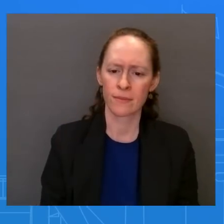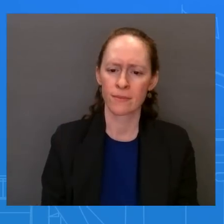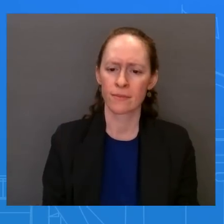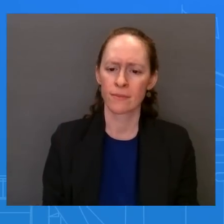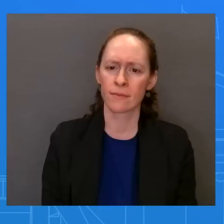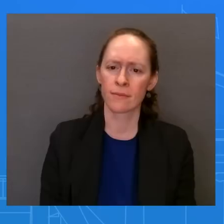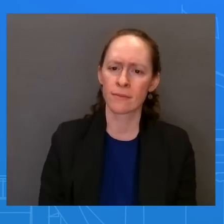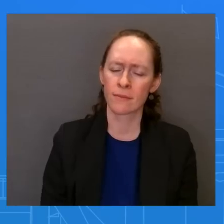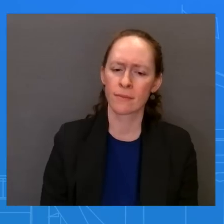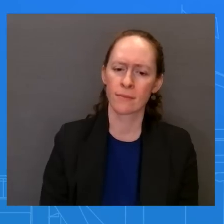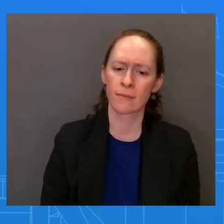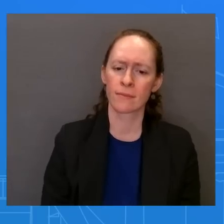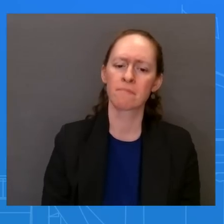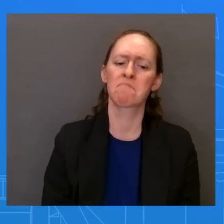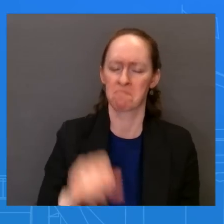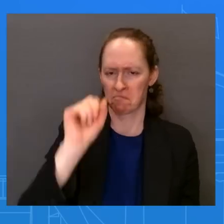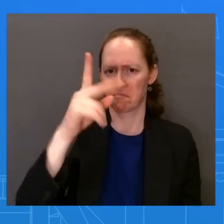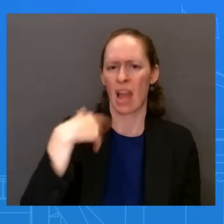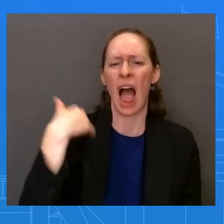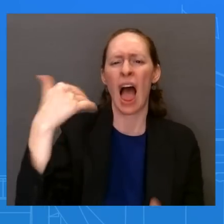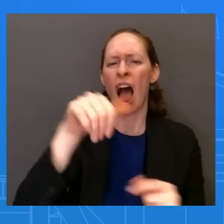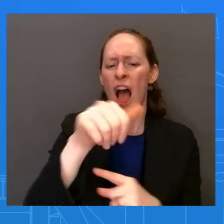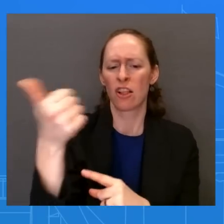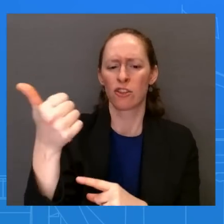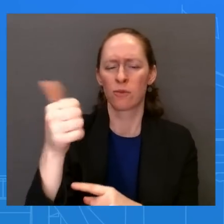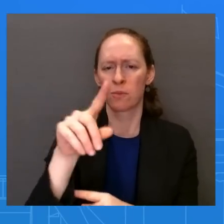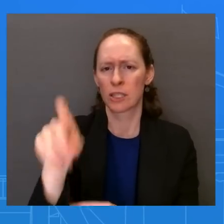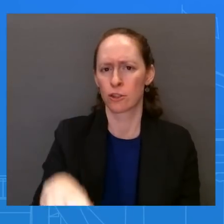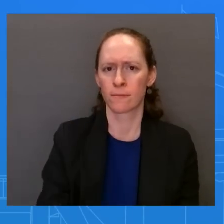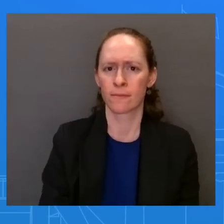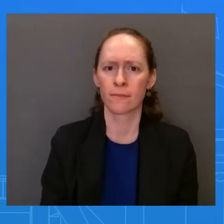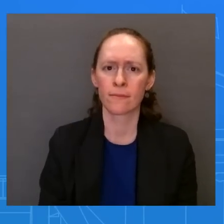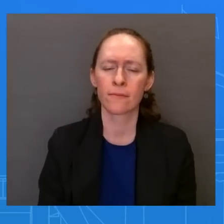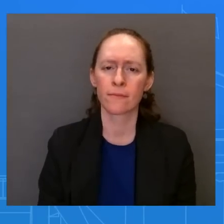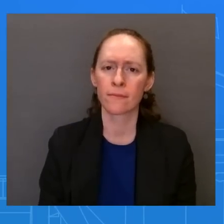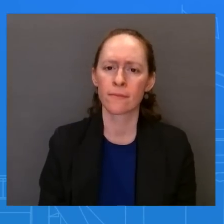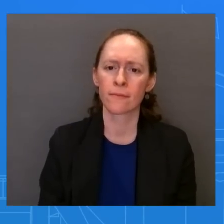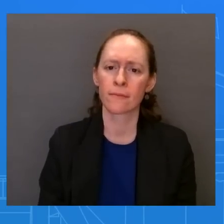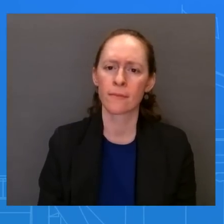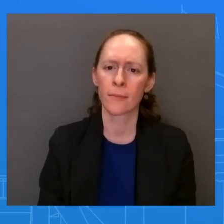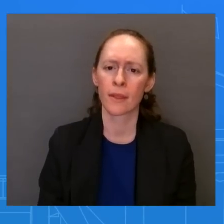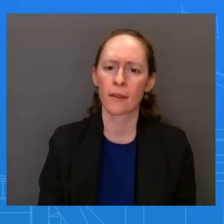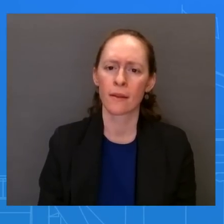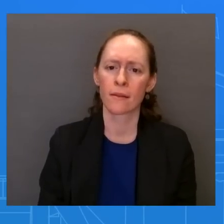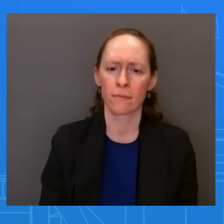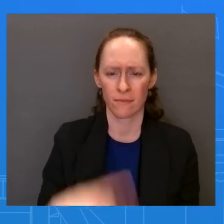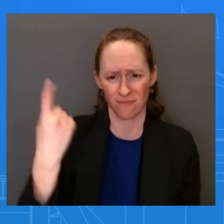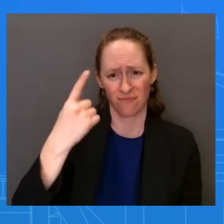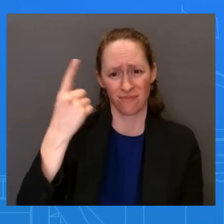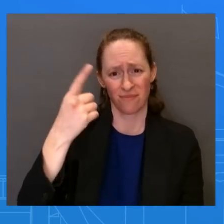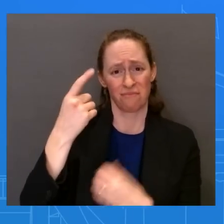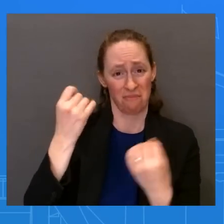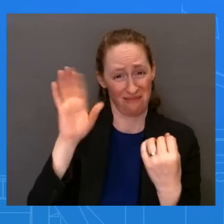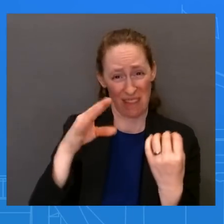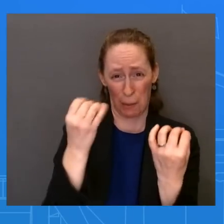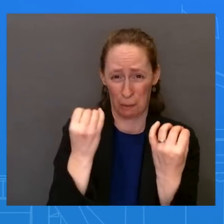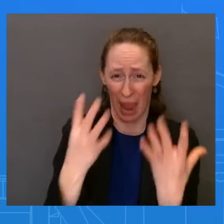How many more Nigerian priests have to be so brutally murdered before Nigeria is placed back on the Countries of Particular Concern list --